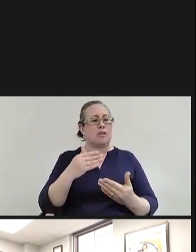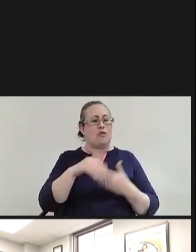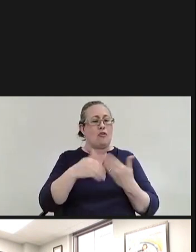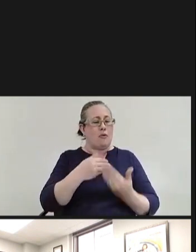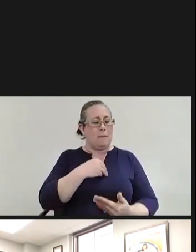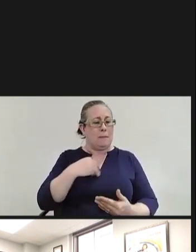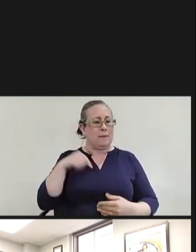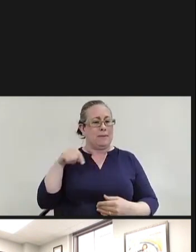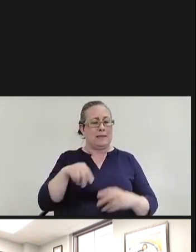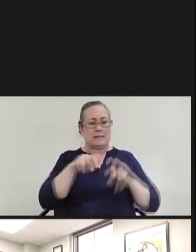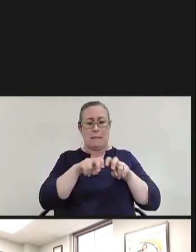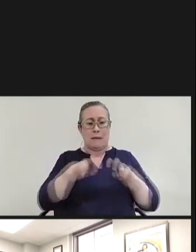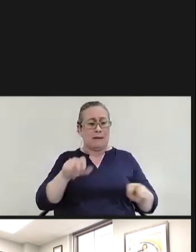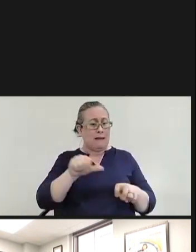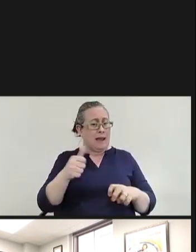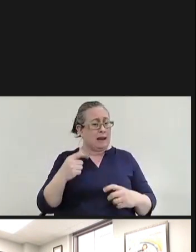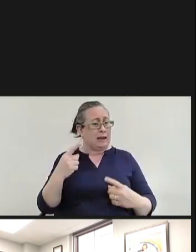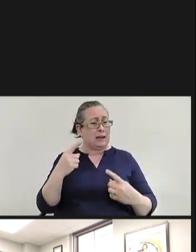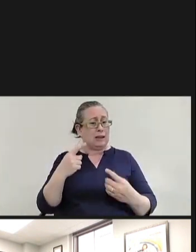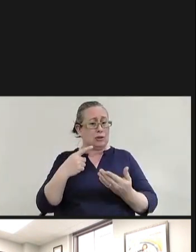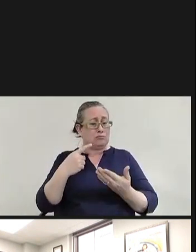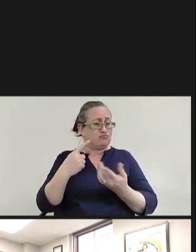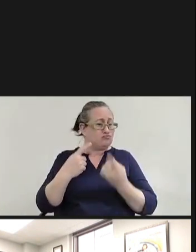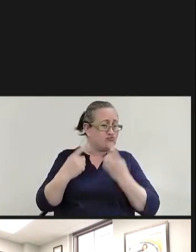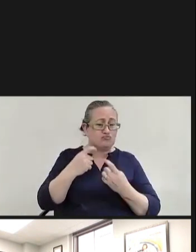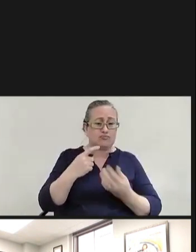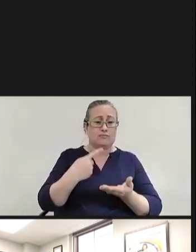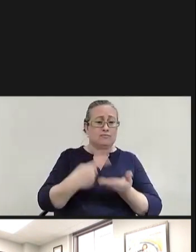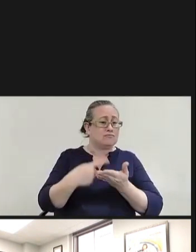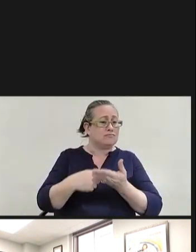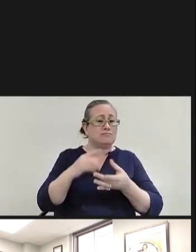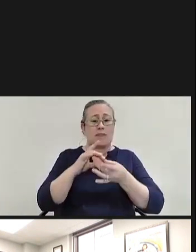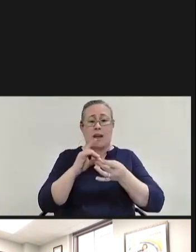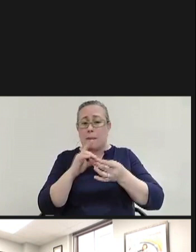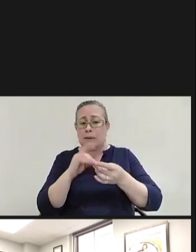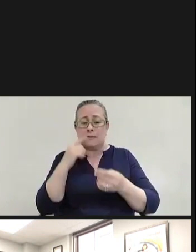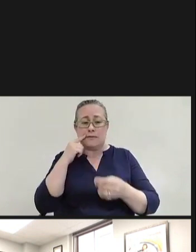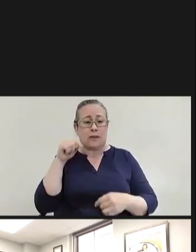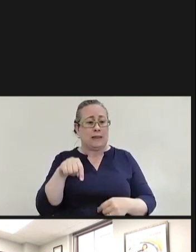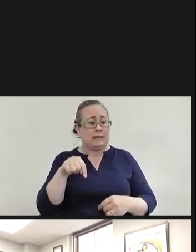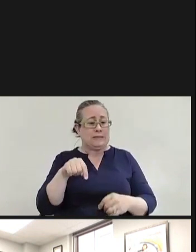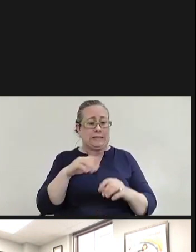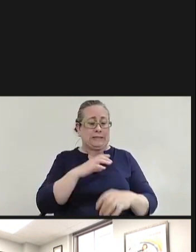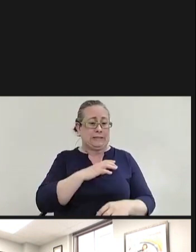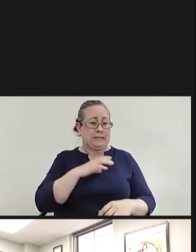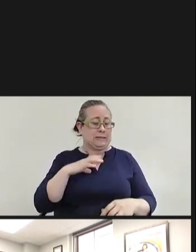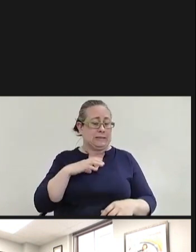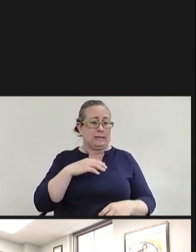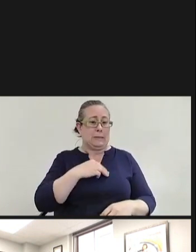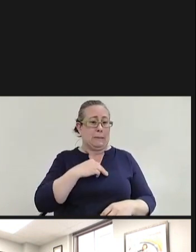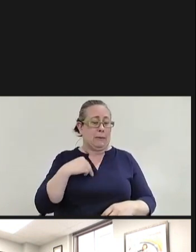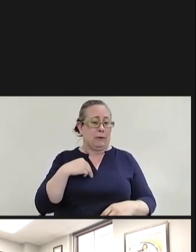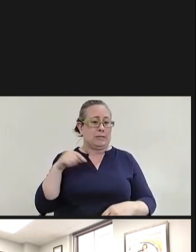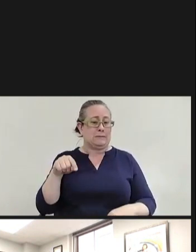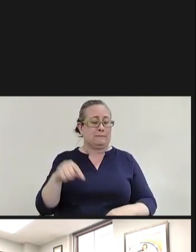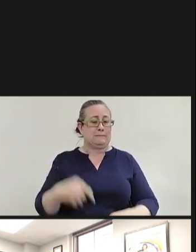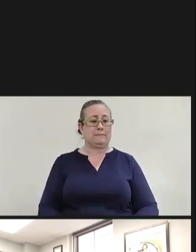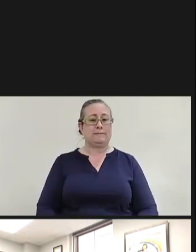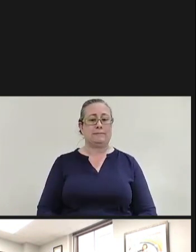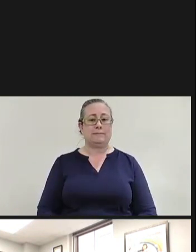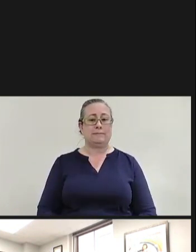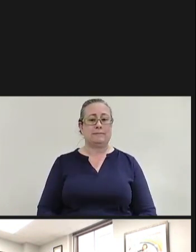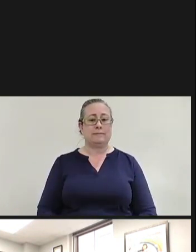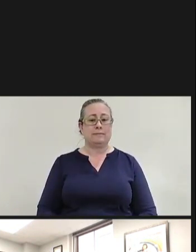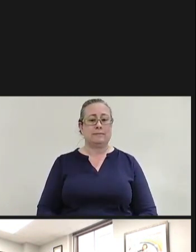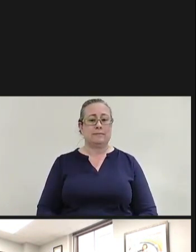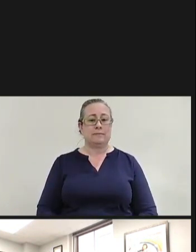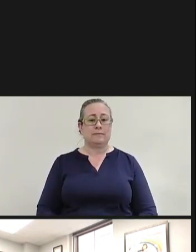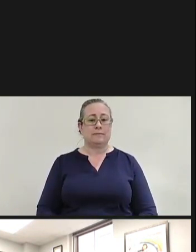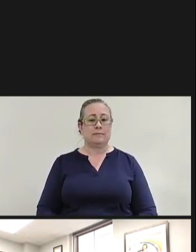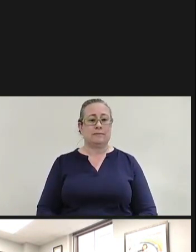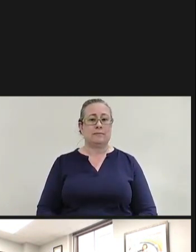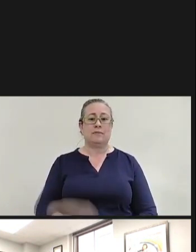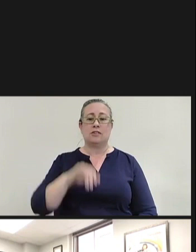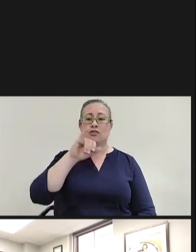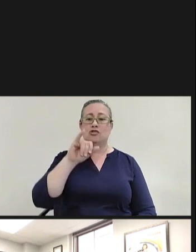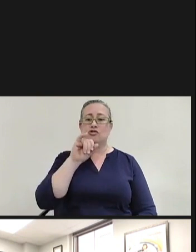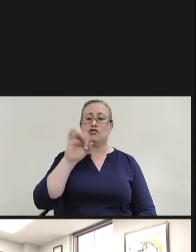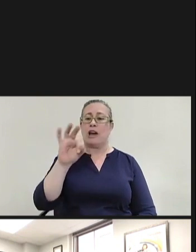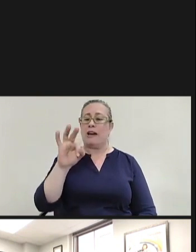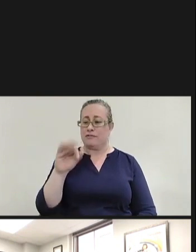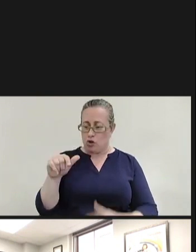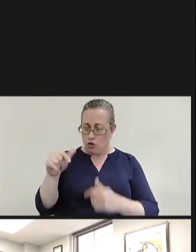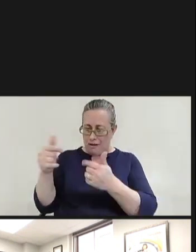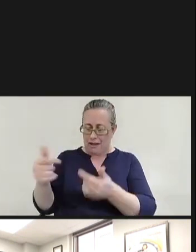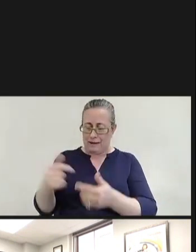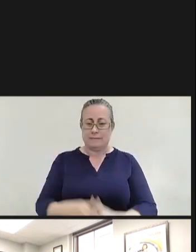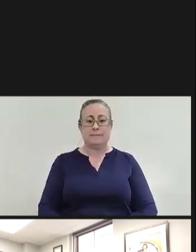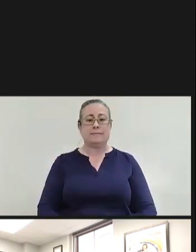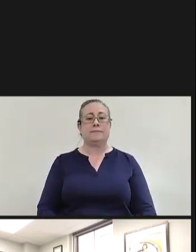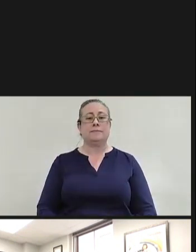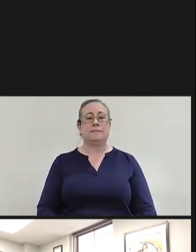Are there any questions or comments from members of the committee. Jeff Duchin, please go ahead.